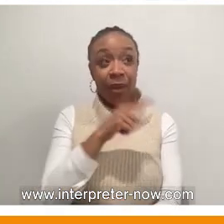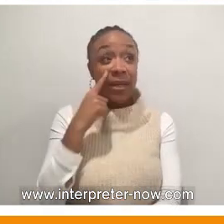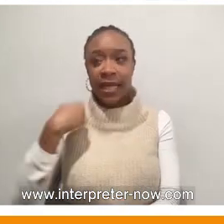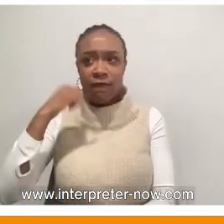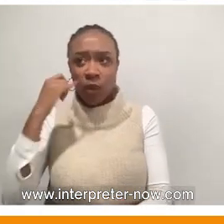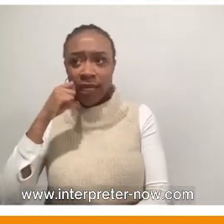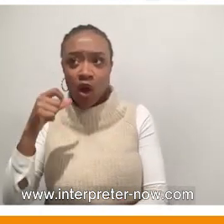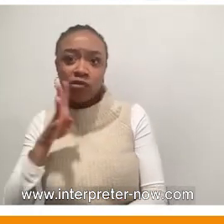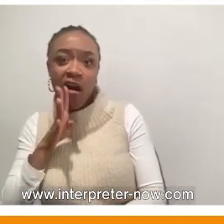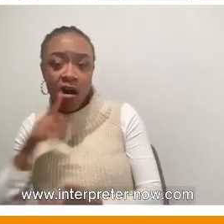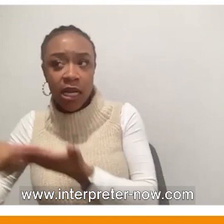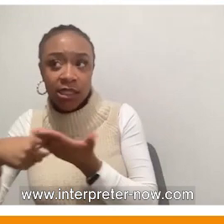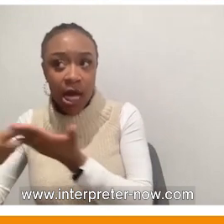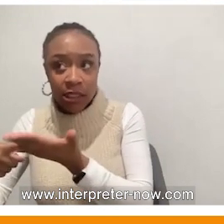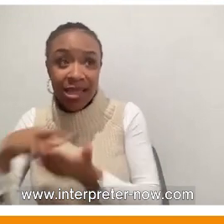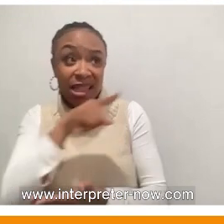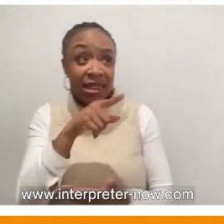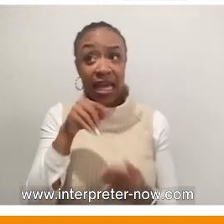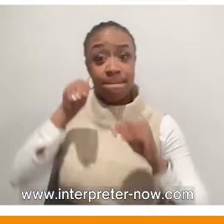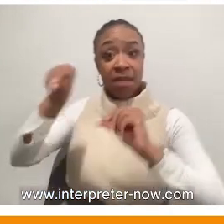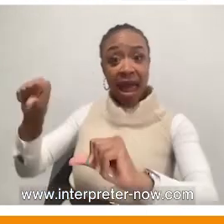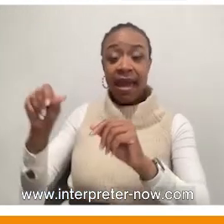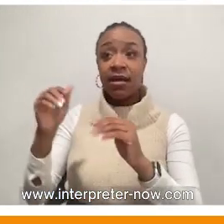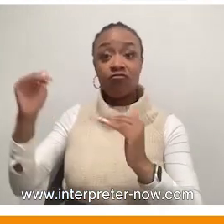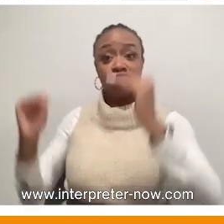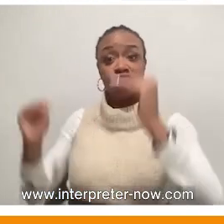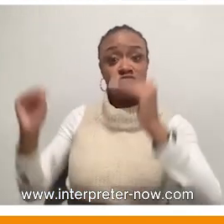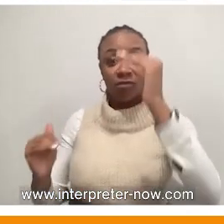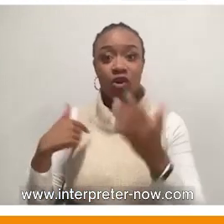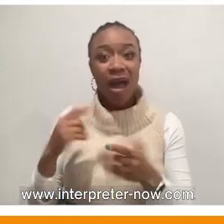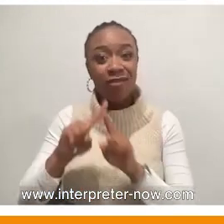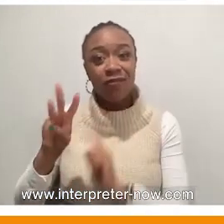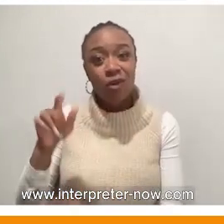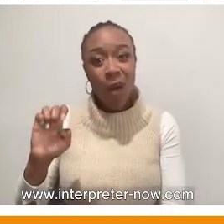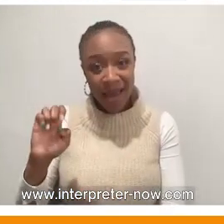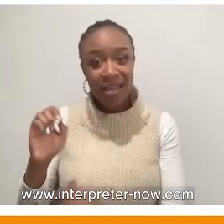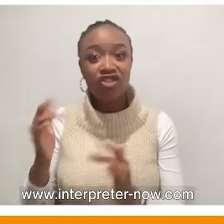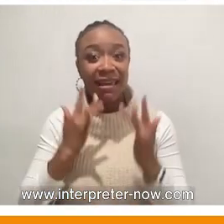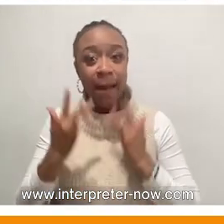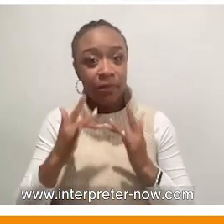which is why we have a lot of things like the wage gaps with different groups.